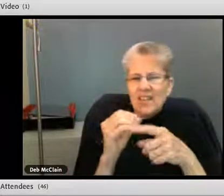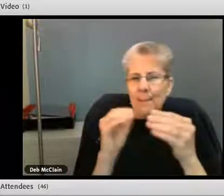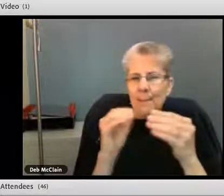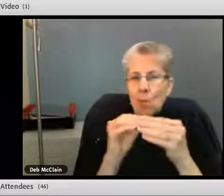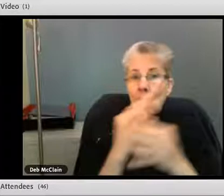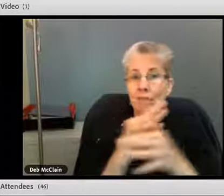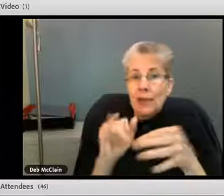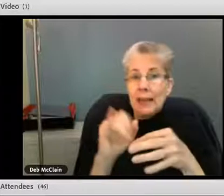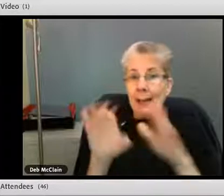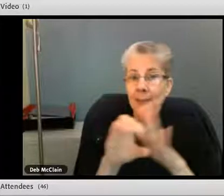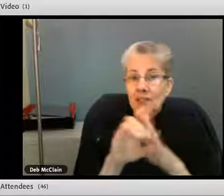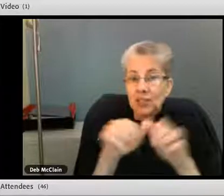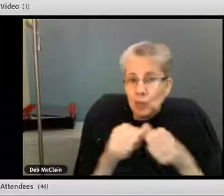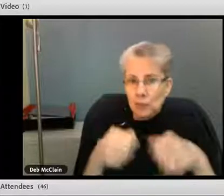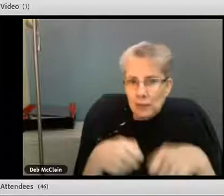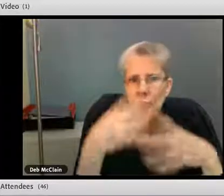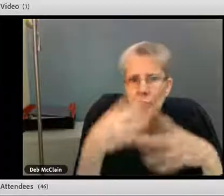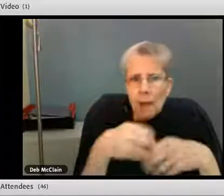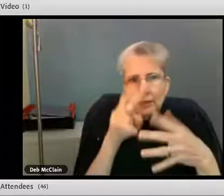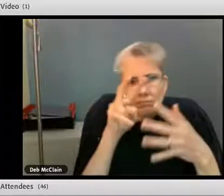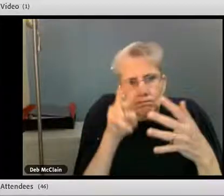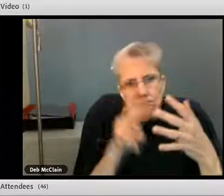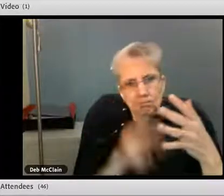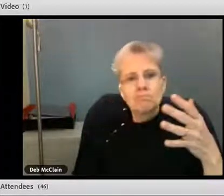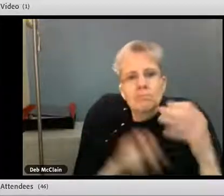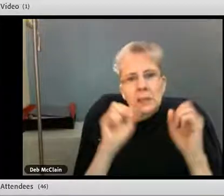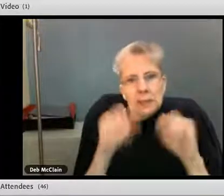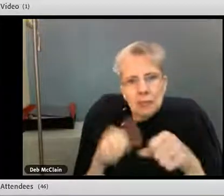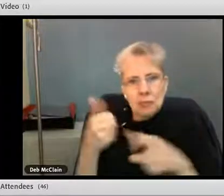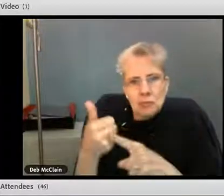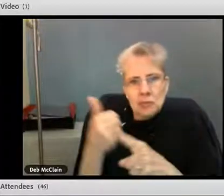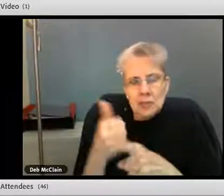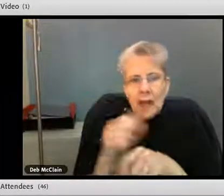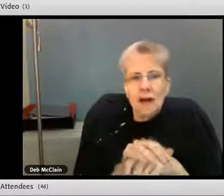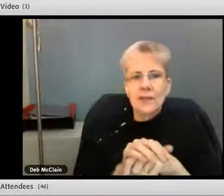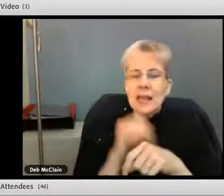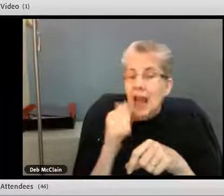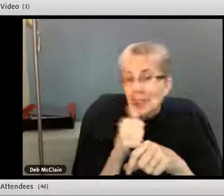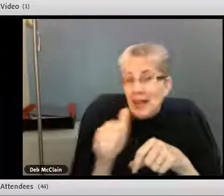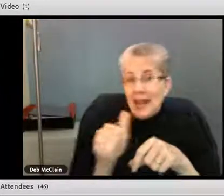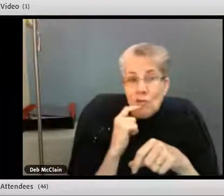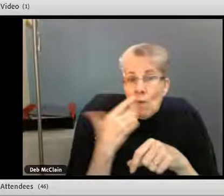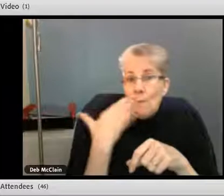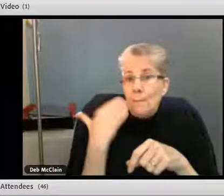You know, not that any of them are better or worse. I don't think there was any better than what I showed today,